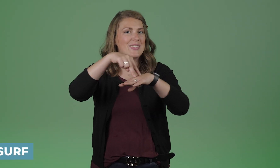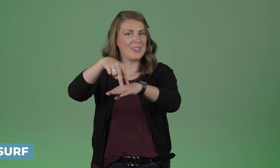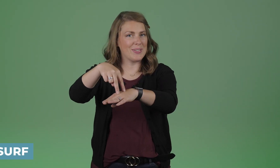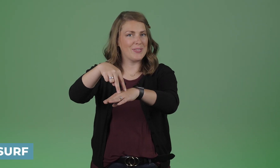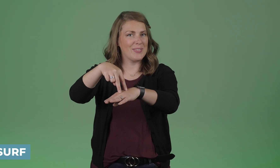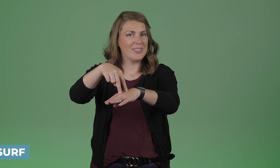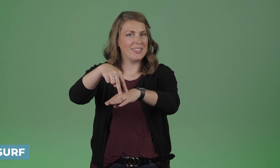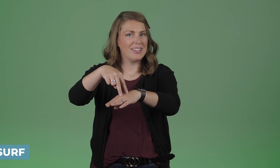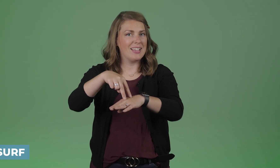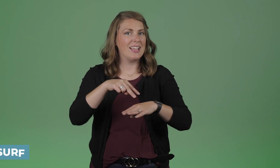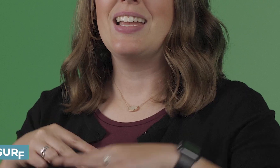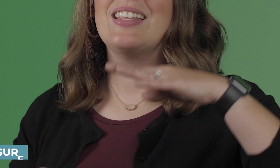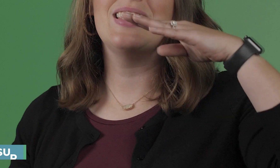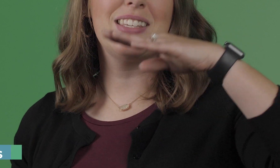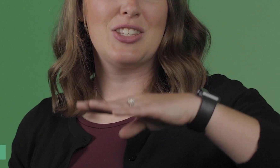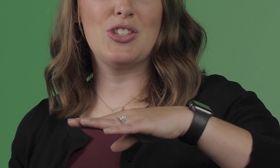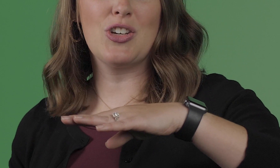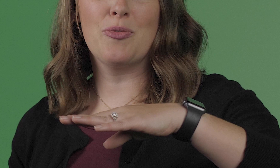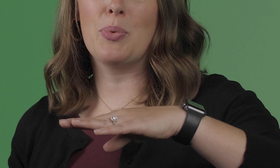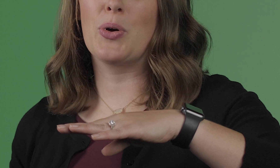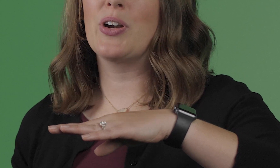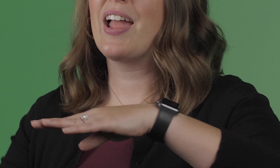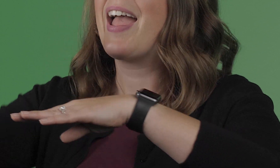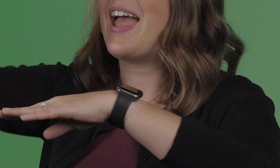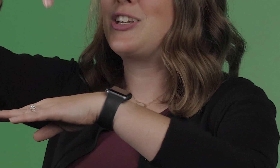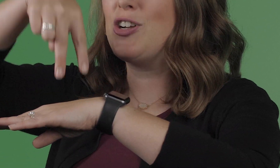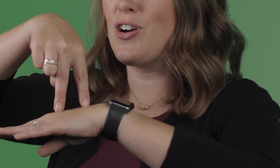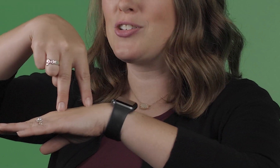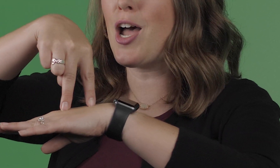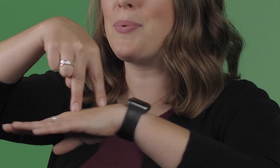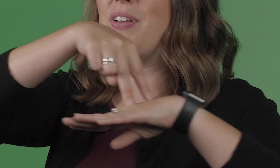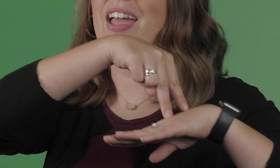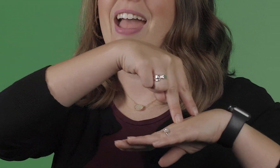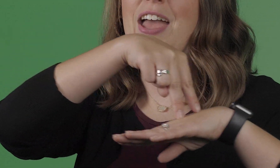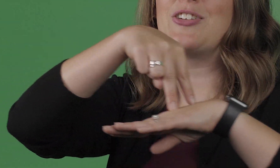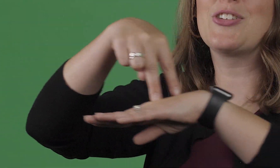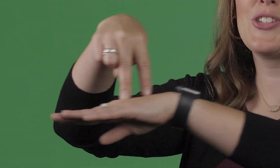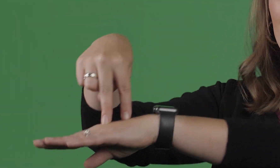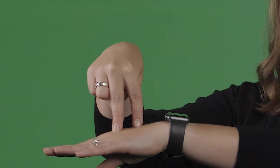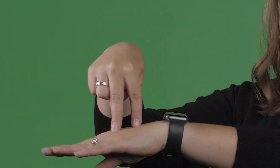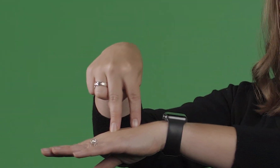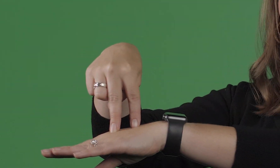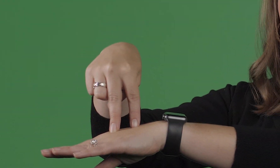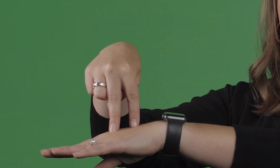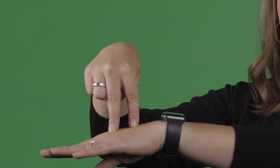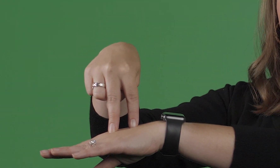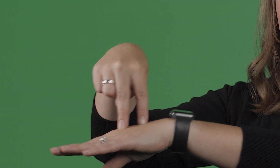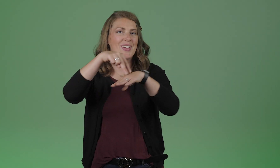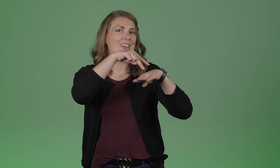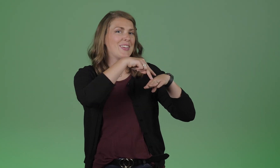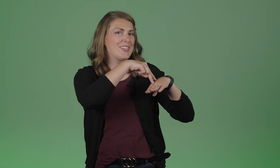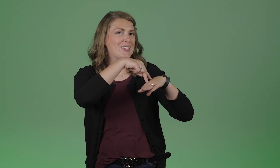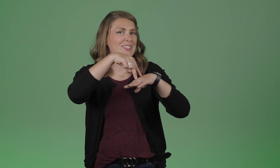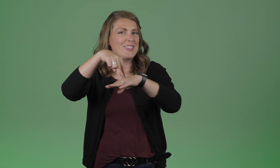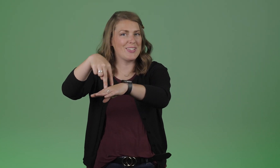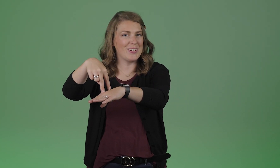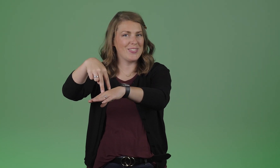SURF This is the surfboard and you're on top of it and you're surfing the waves. SURF